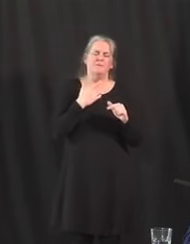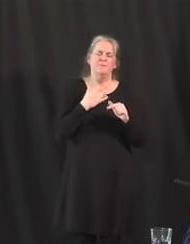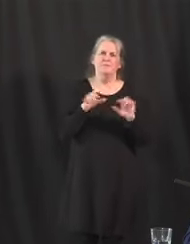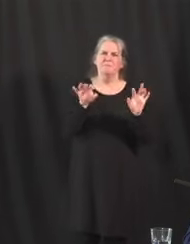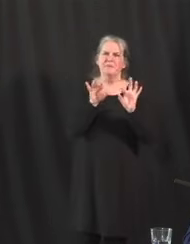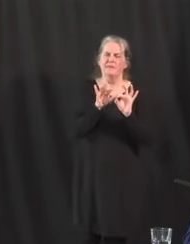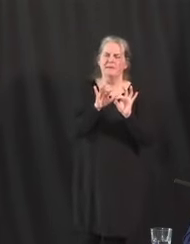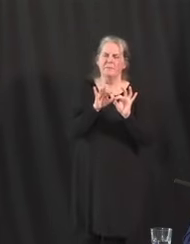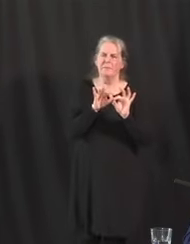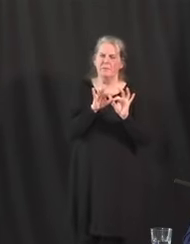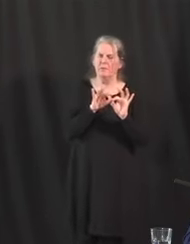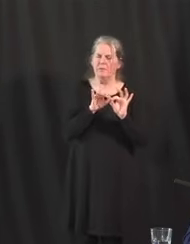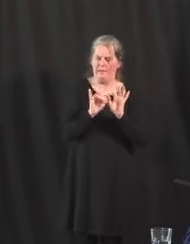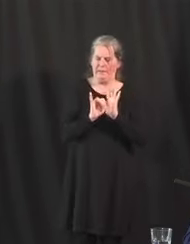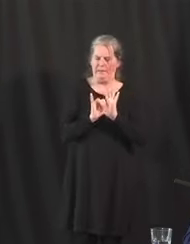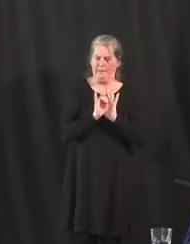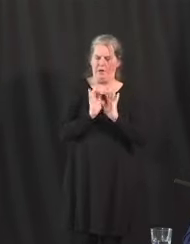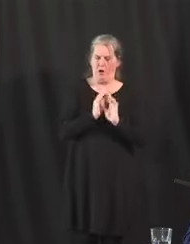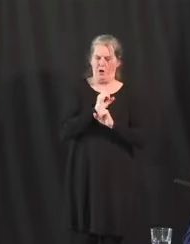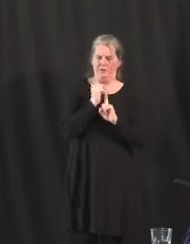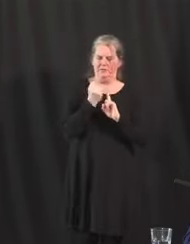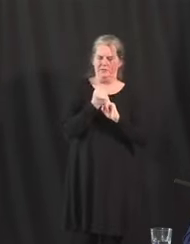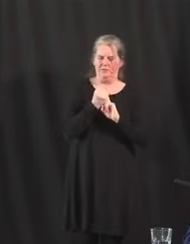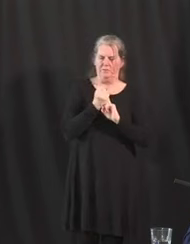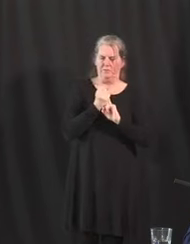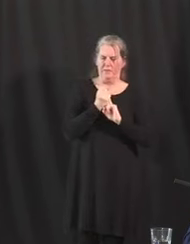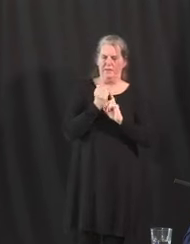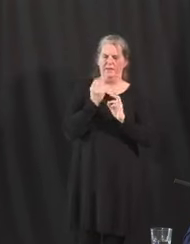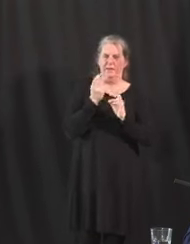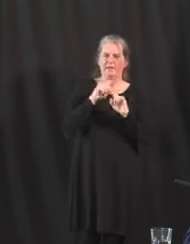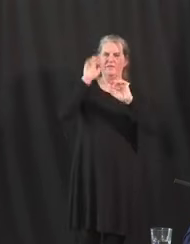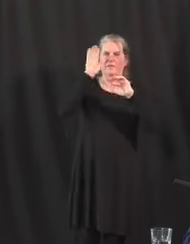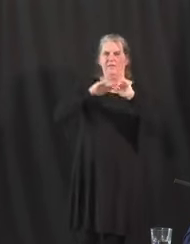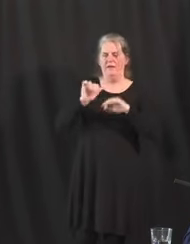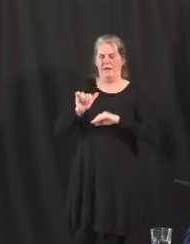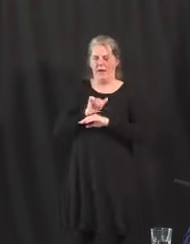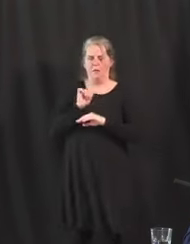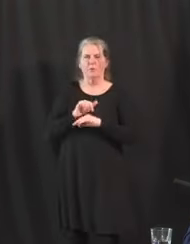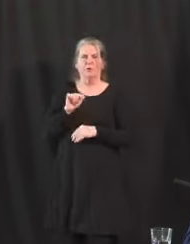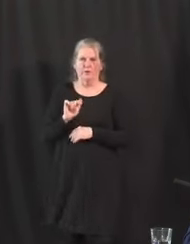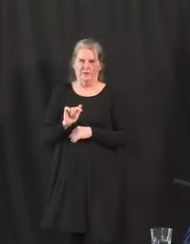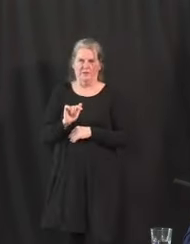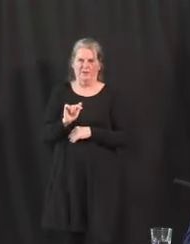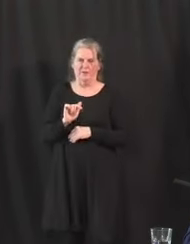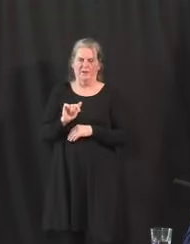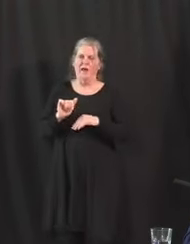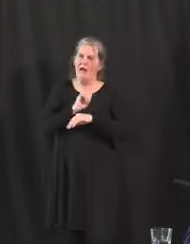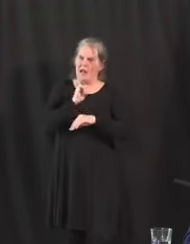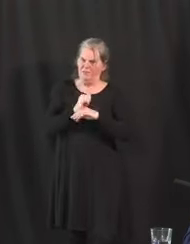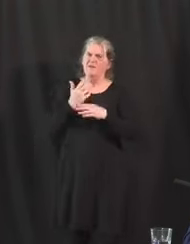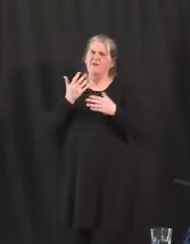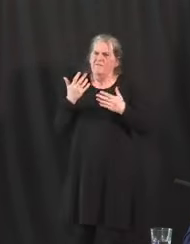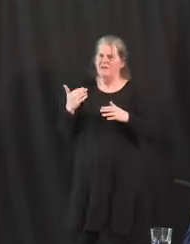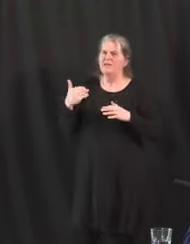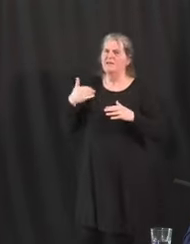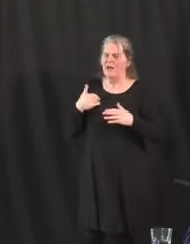SITUATION FROM ALBERTA'S. IF WE WERE IN ALBERTA'S SITUATION WITH COMMUNITY SPREAD, SIGNIFICANT COMMUNITY SPREAD,